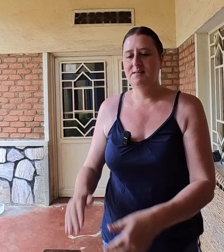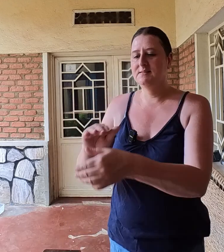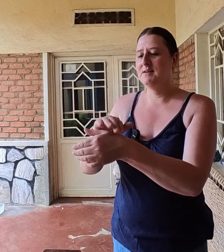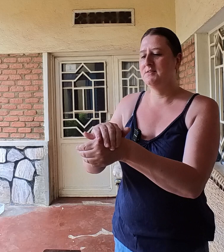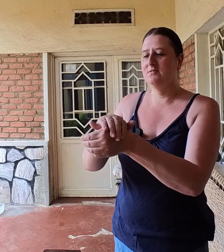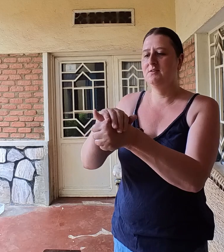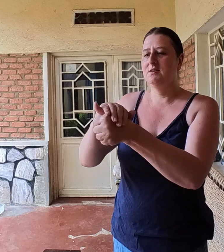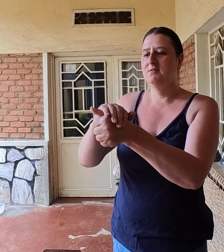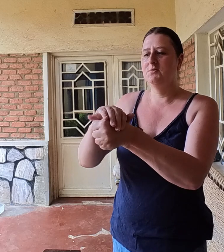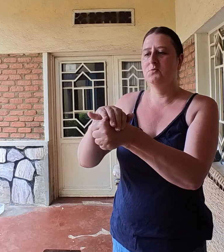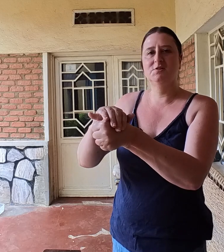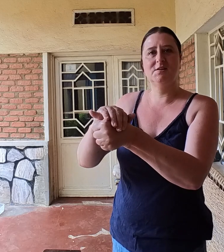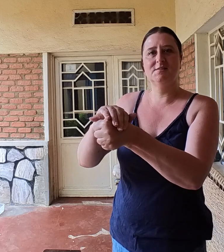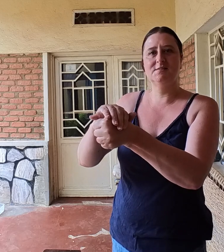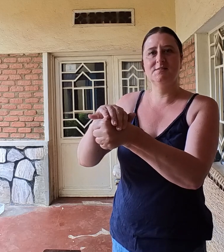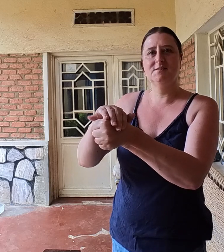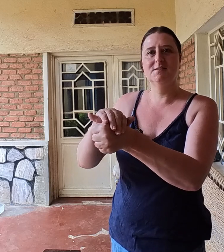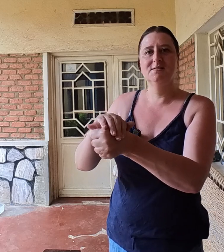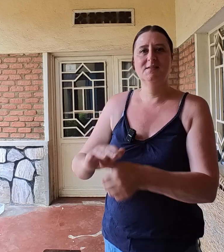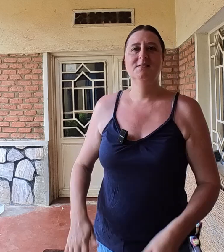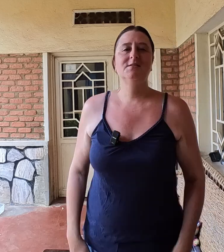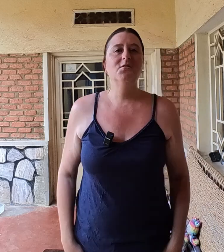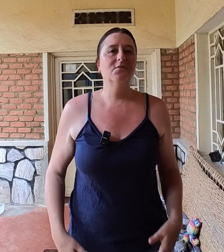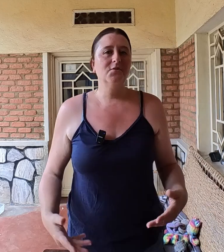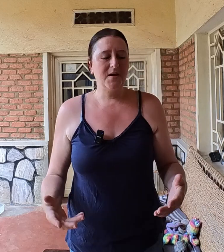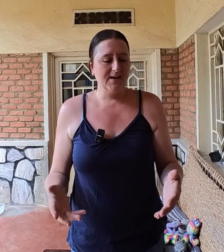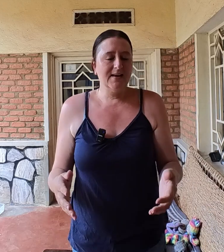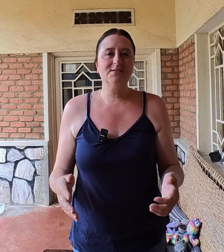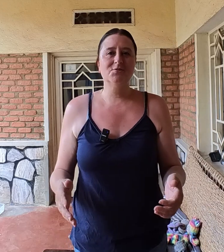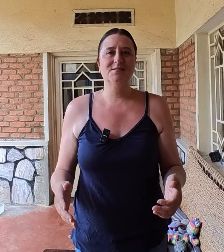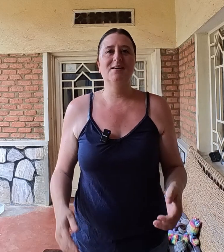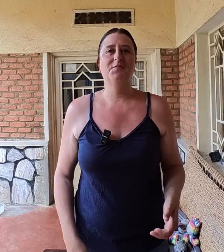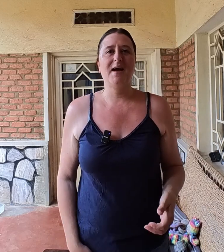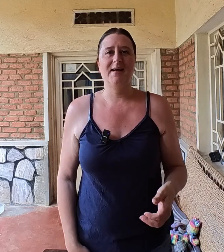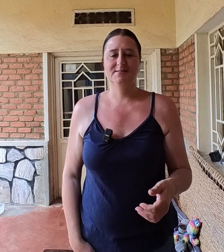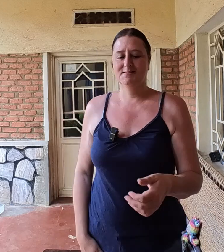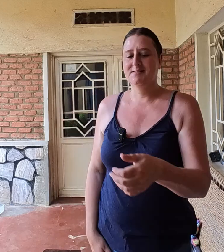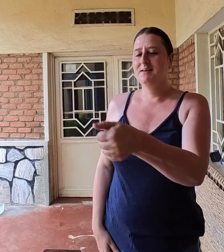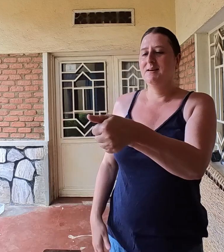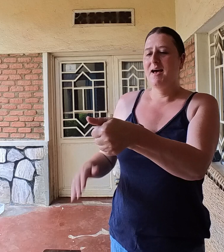See that side on. Tortoise. So, you're making a little tortoise out of your hands.